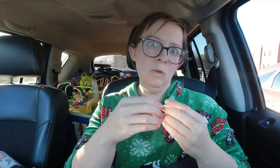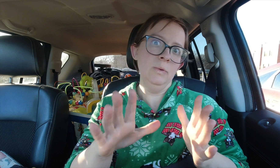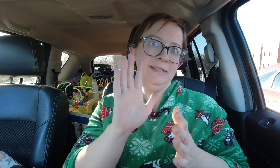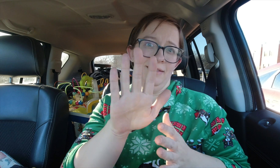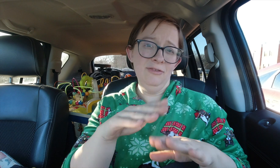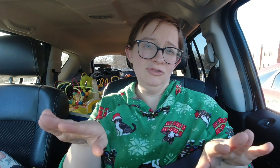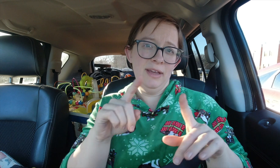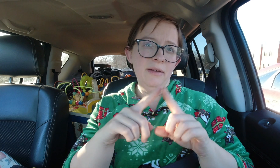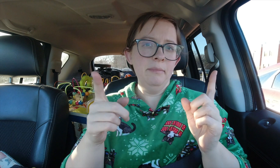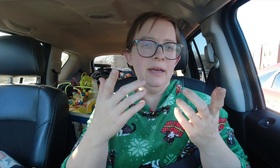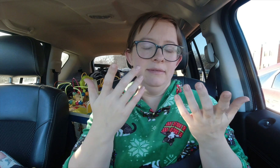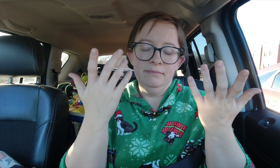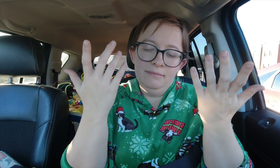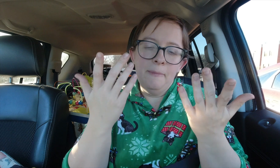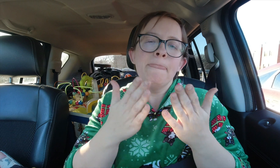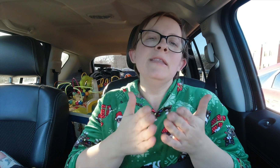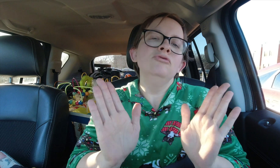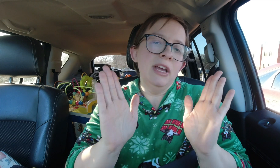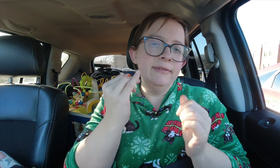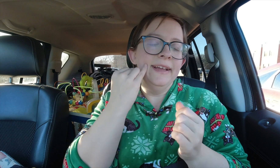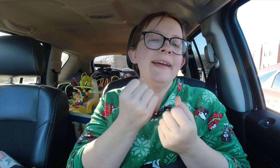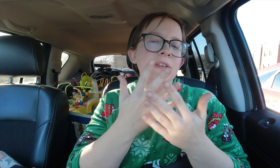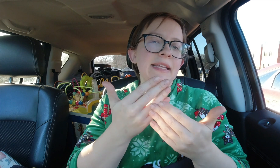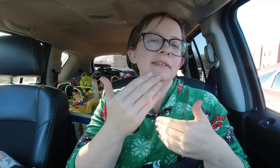the bio parents, are losing their child. But at the same time,